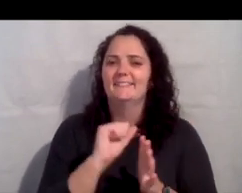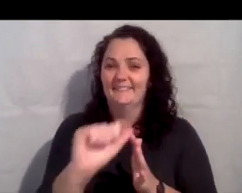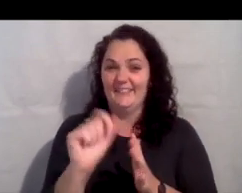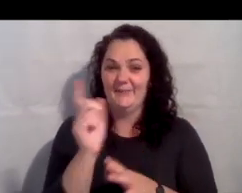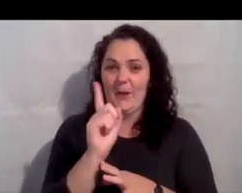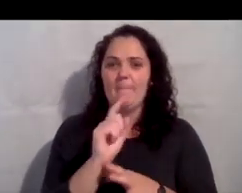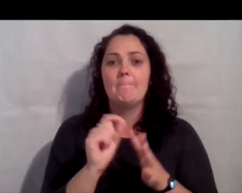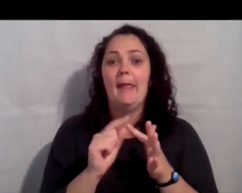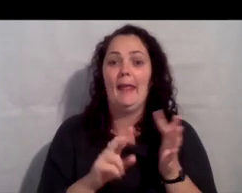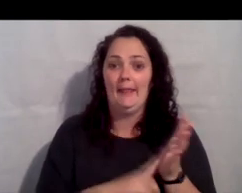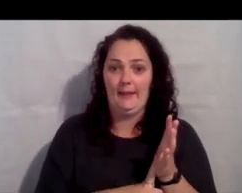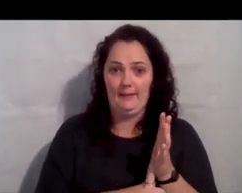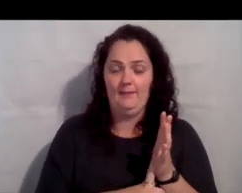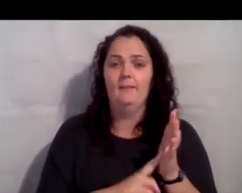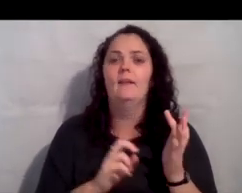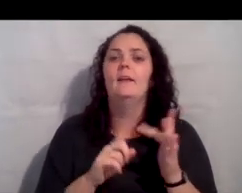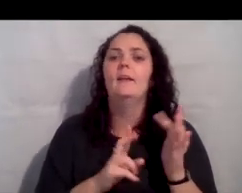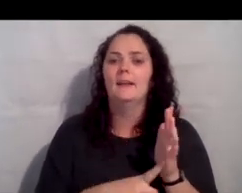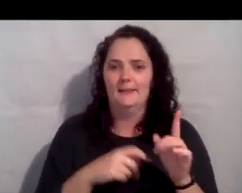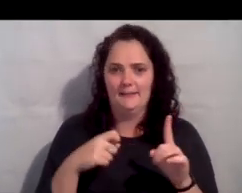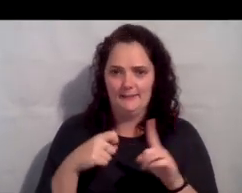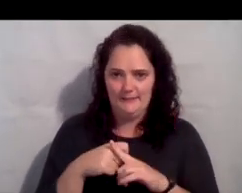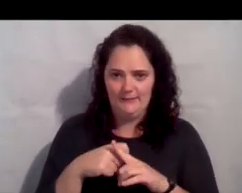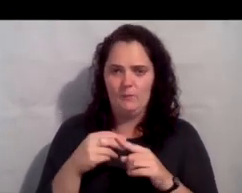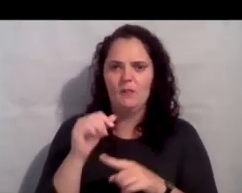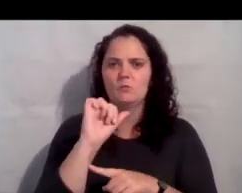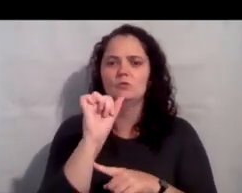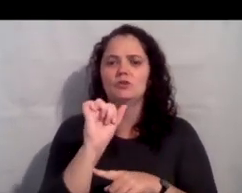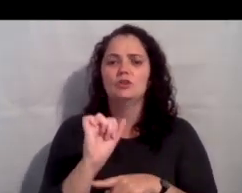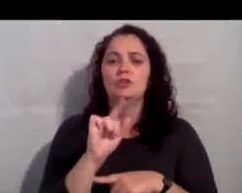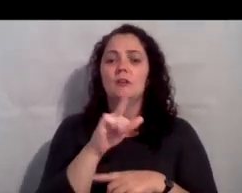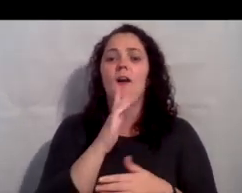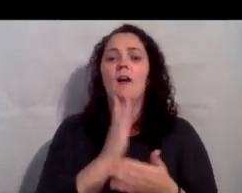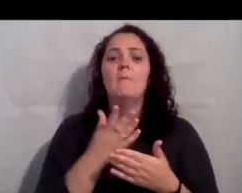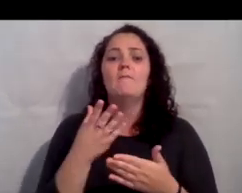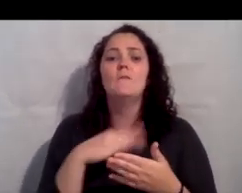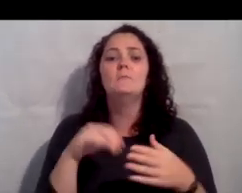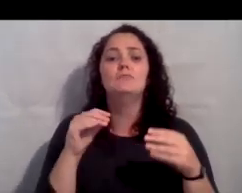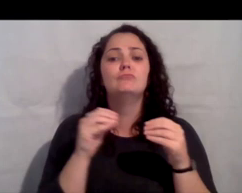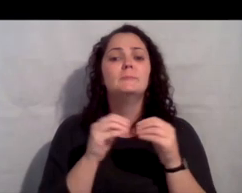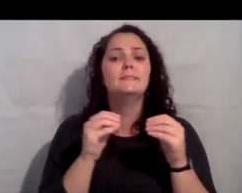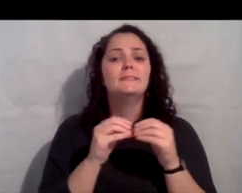pen and ink with some wash. Lymburner was an artist from Brisbane, an artist who actually taught